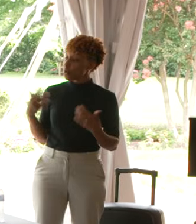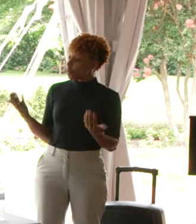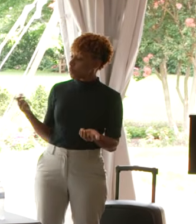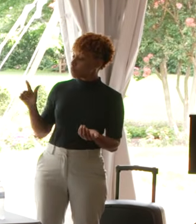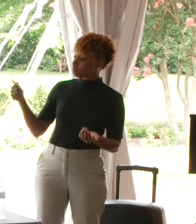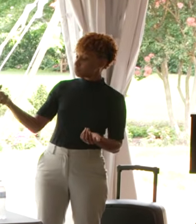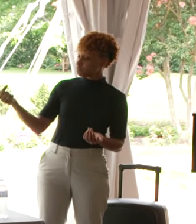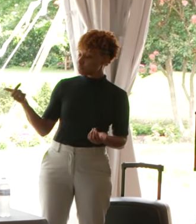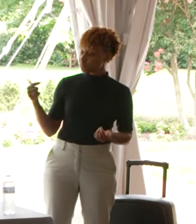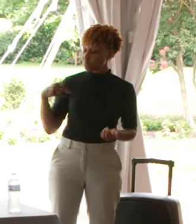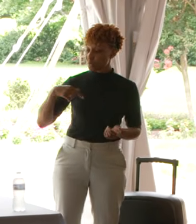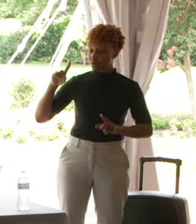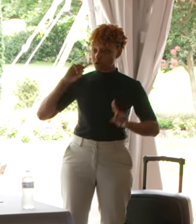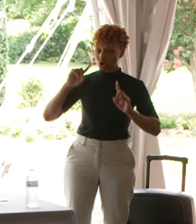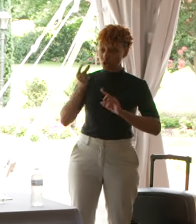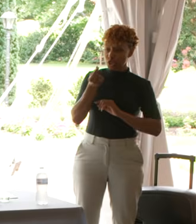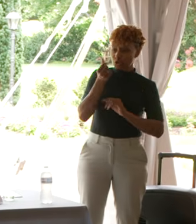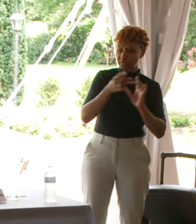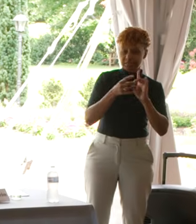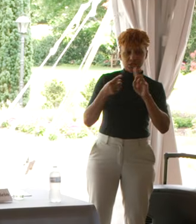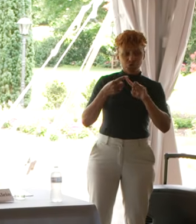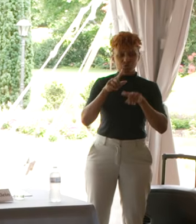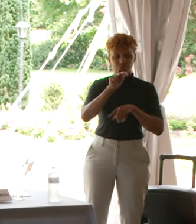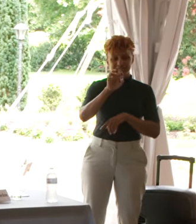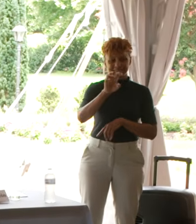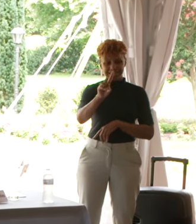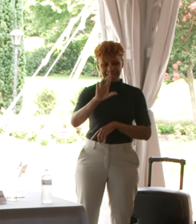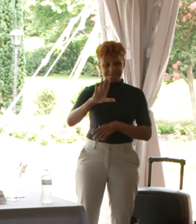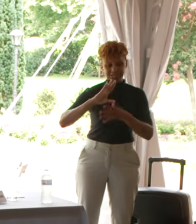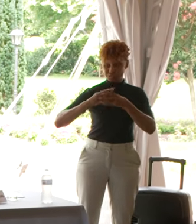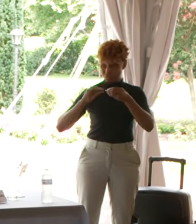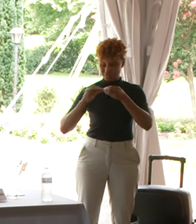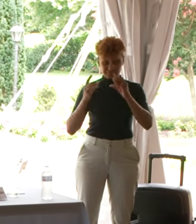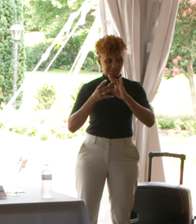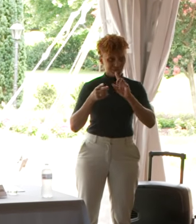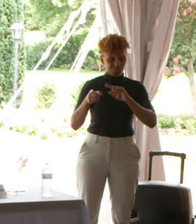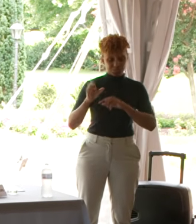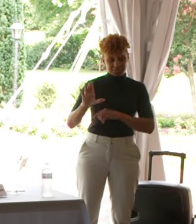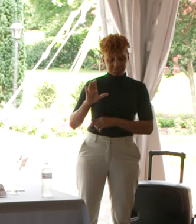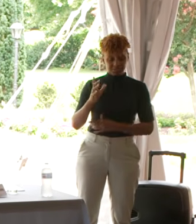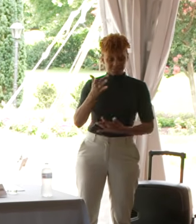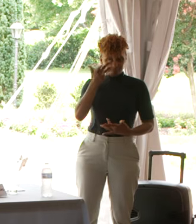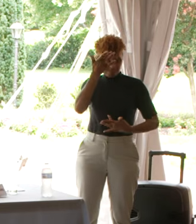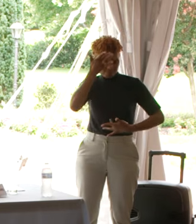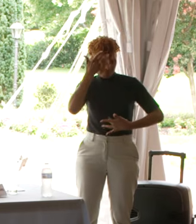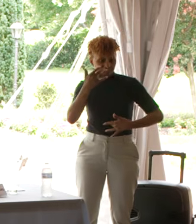bit about Ted's story as a patient with a serious condition deciding to participate in research.